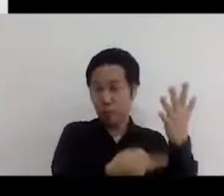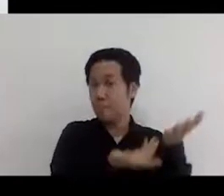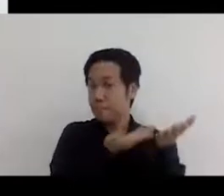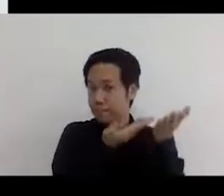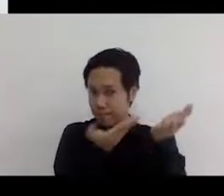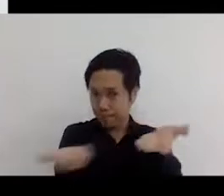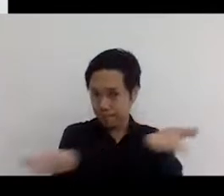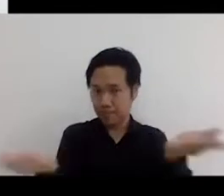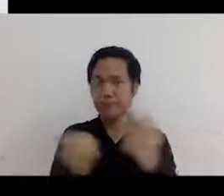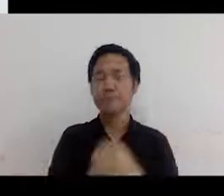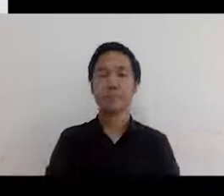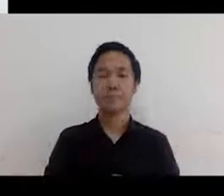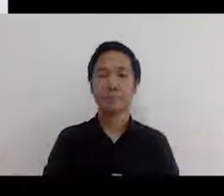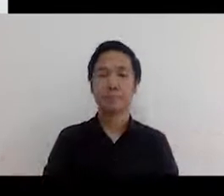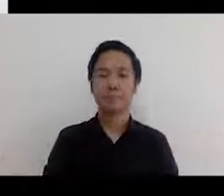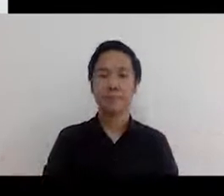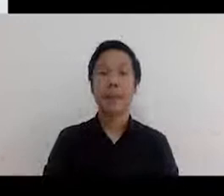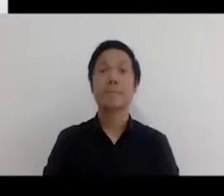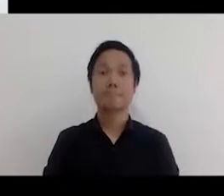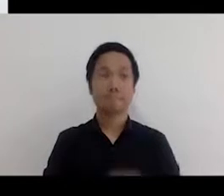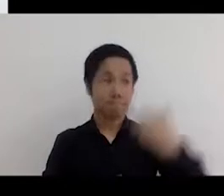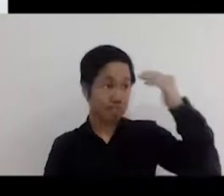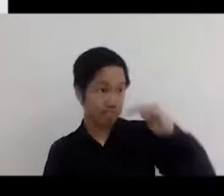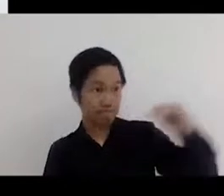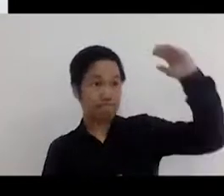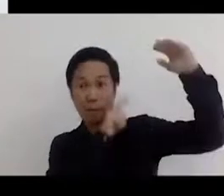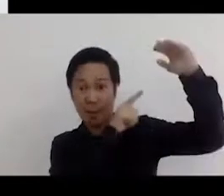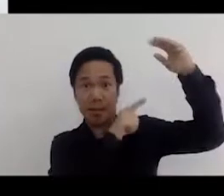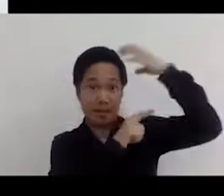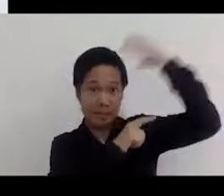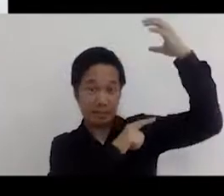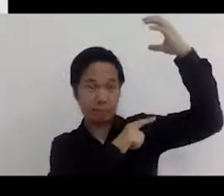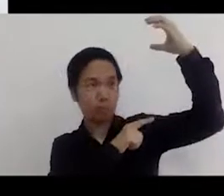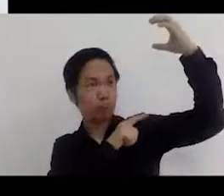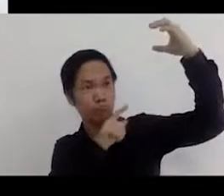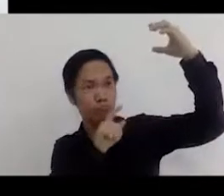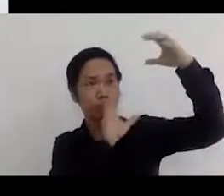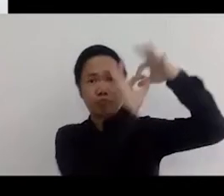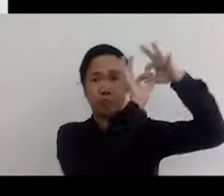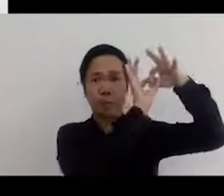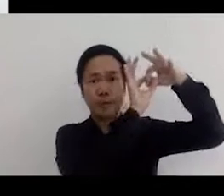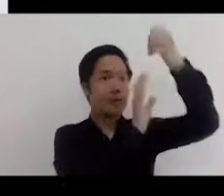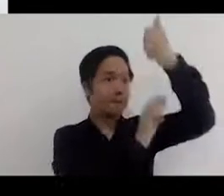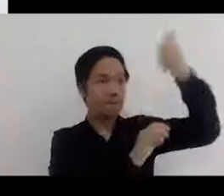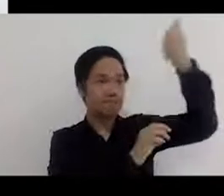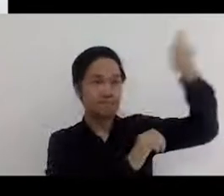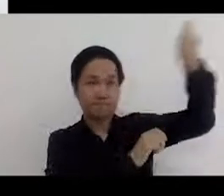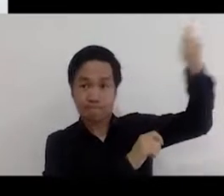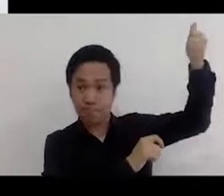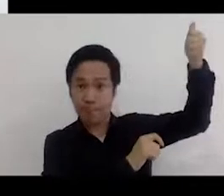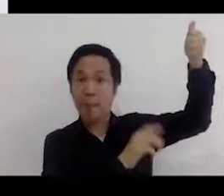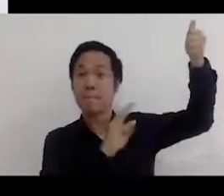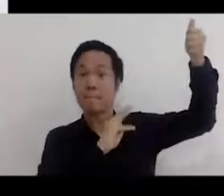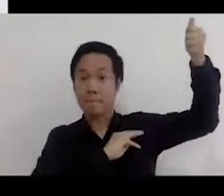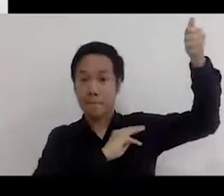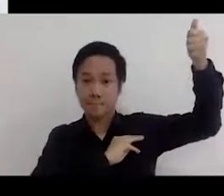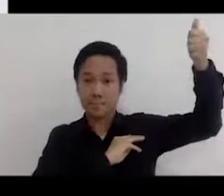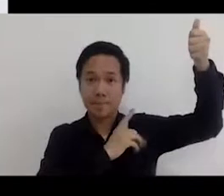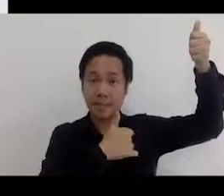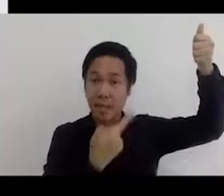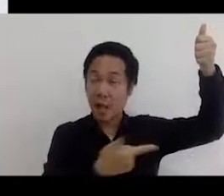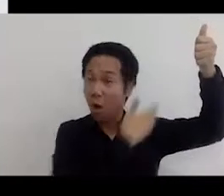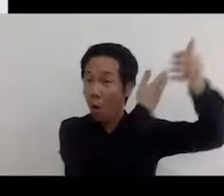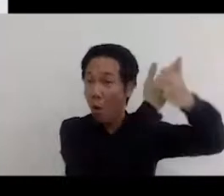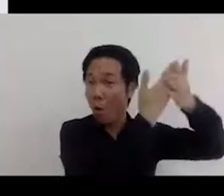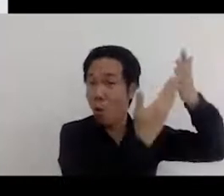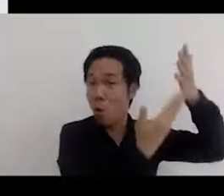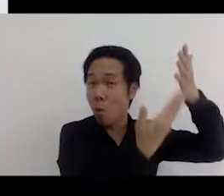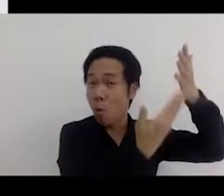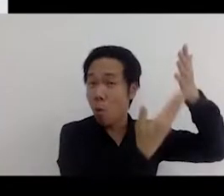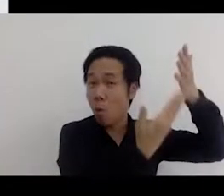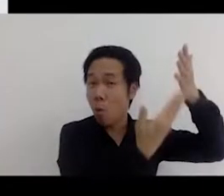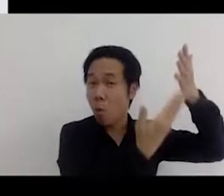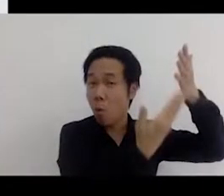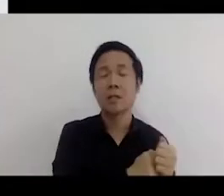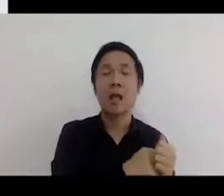Chief and State Commissioners for persons with disabilities, to ensure outreach in rural and remote areas as well.